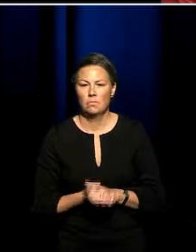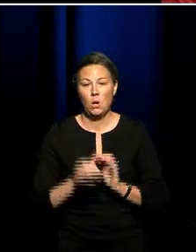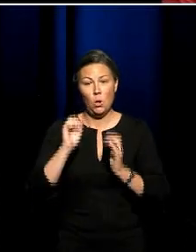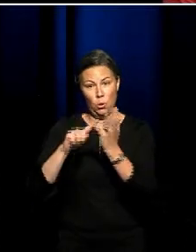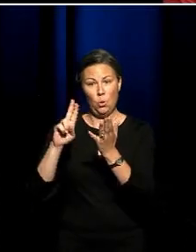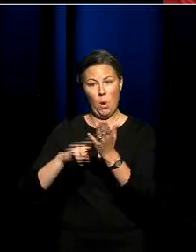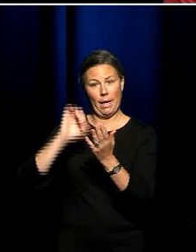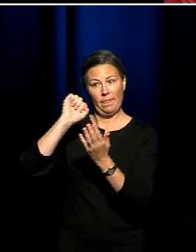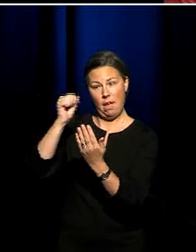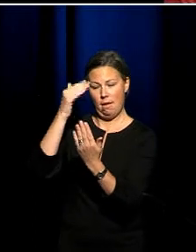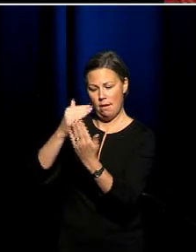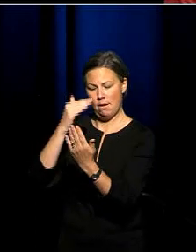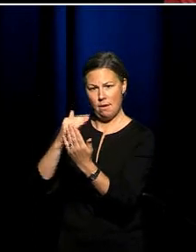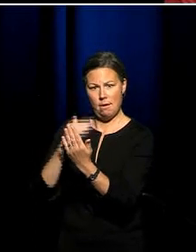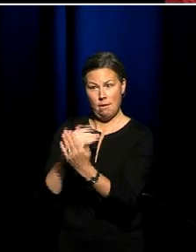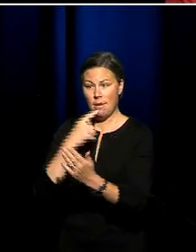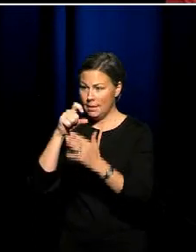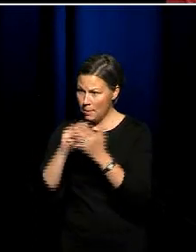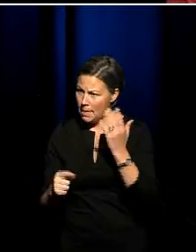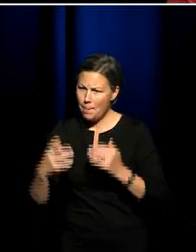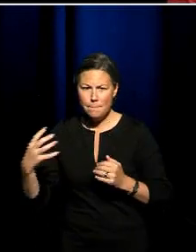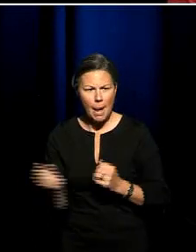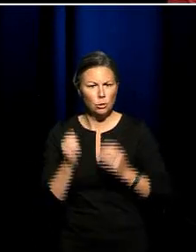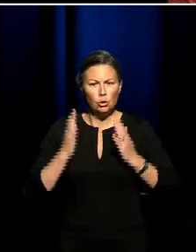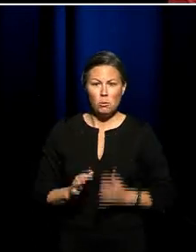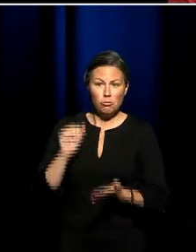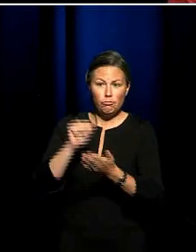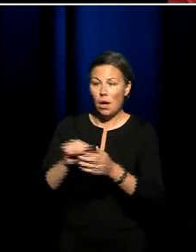human rights of people with disability, including civil and political rights,